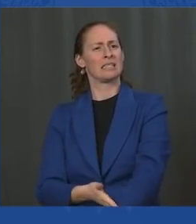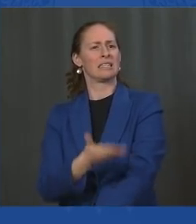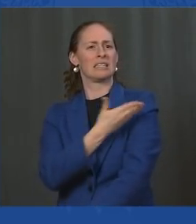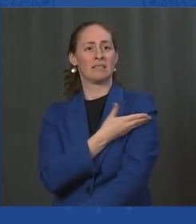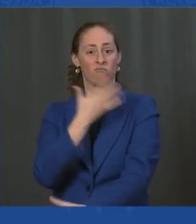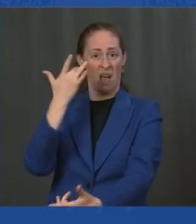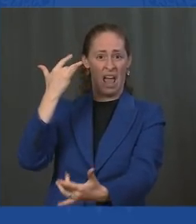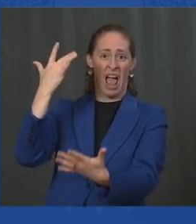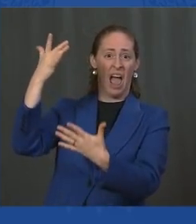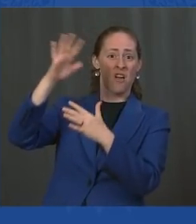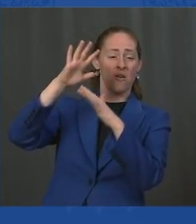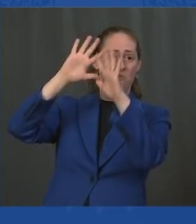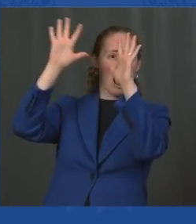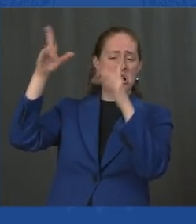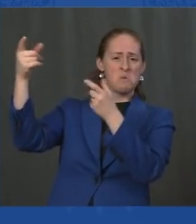with increasing frequency and ferocity.